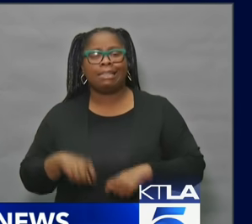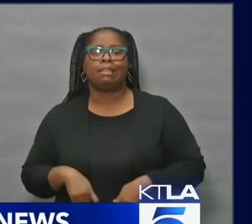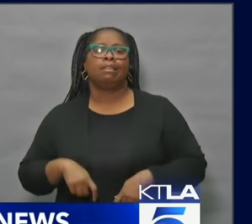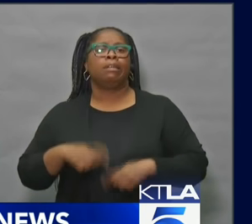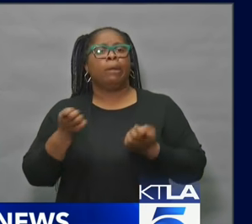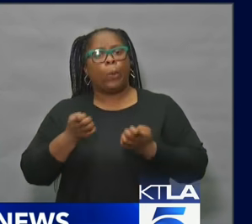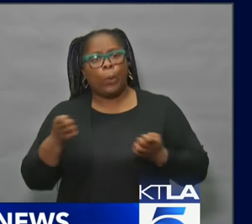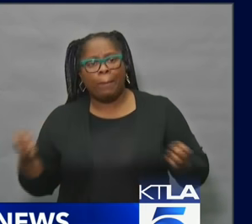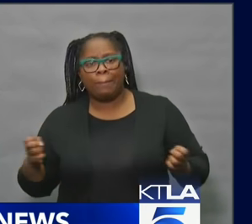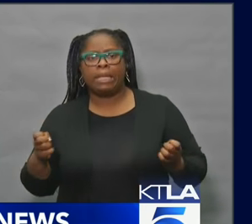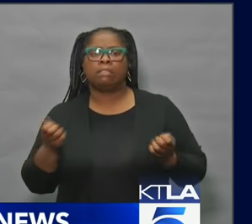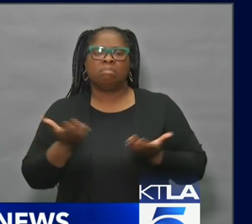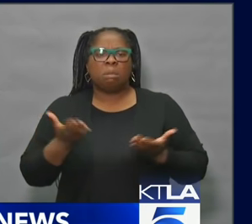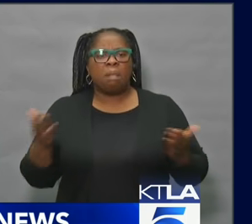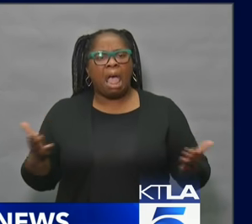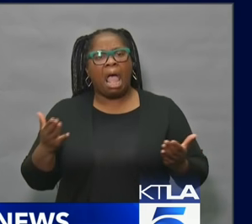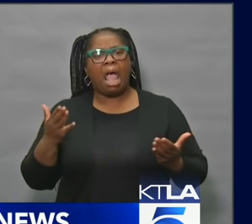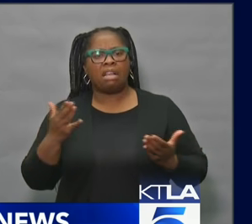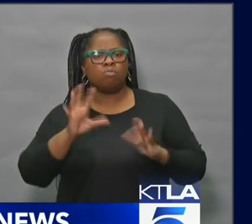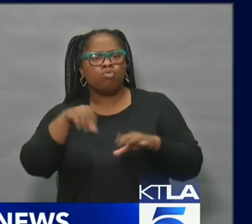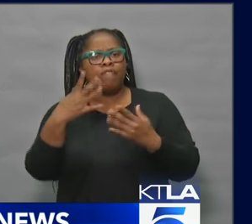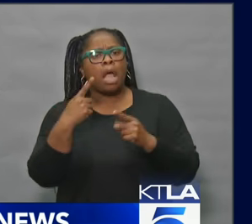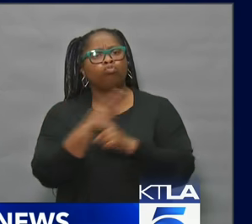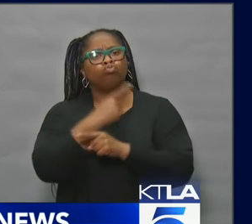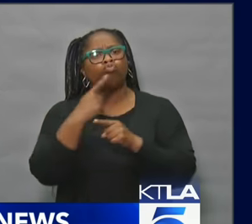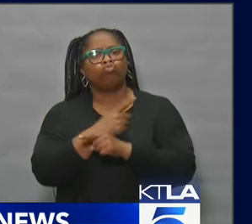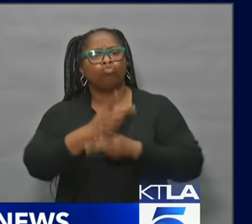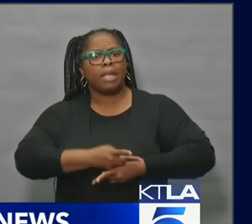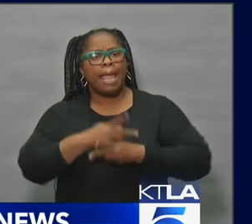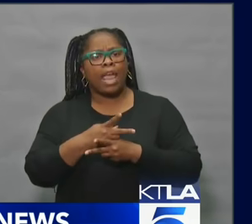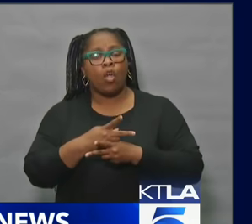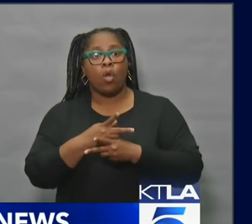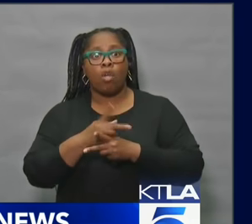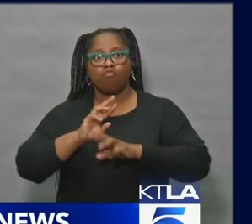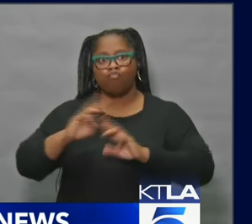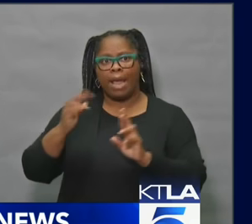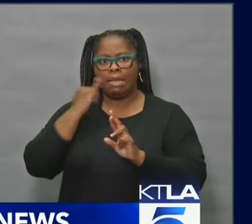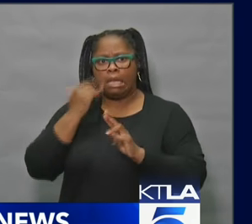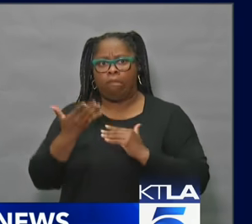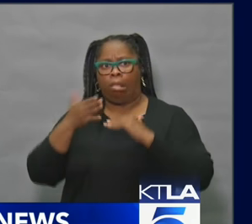ONGOING NEEDS. THIS INCLUDES ADEQUATE STAFFING TESTING. BELLATOR'S AND OTHER MEDICAL